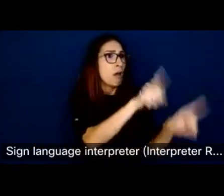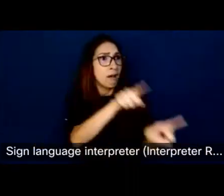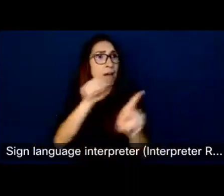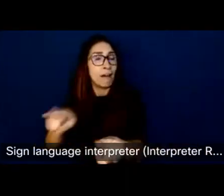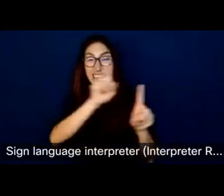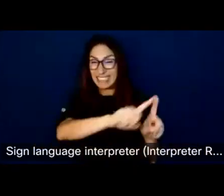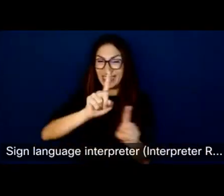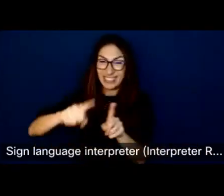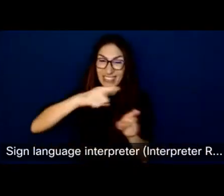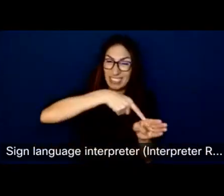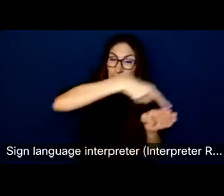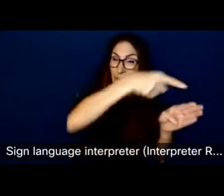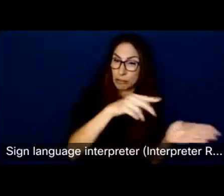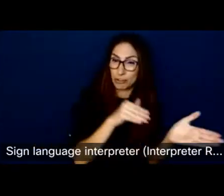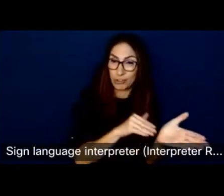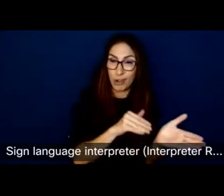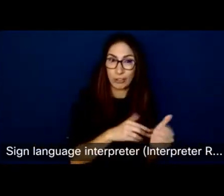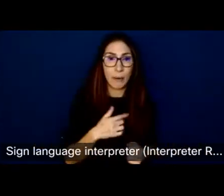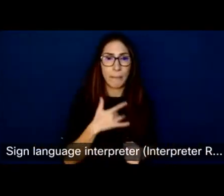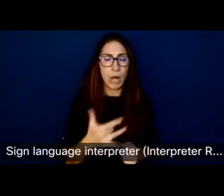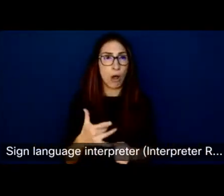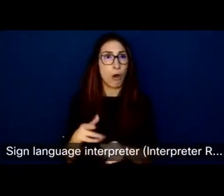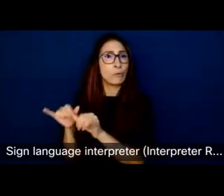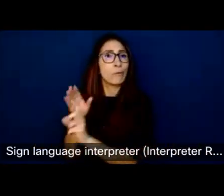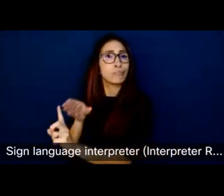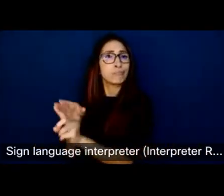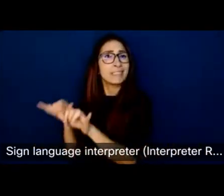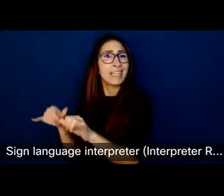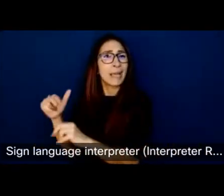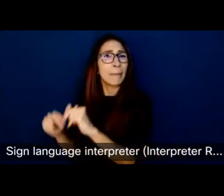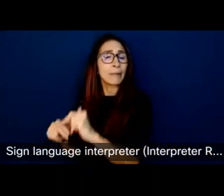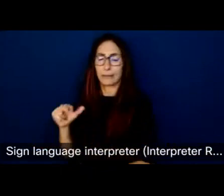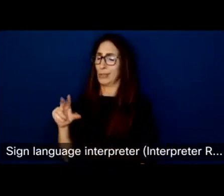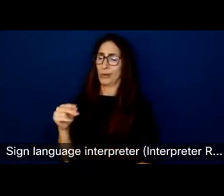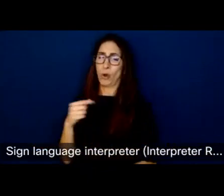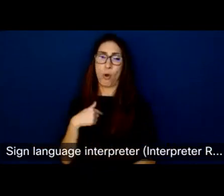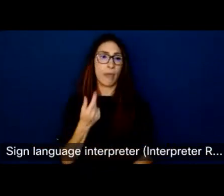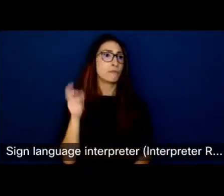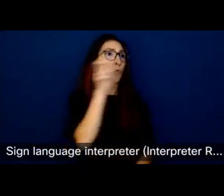right? They're not, they're often not in the same building. And so what are we doing about bolstering systems of